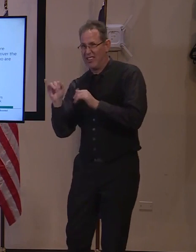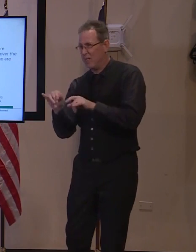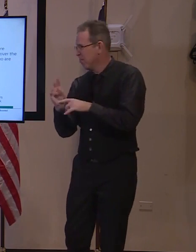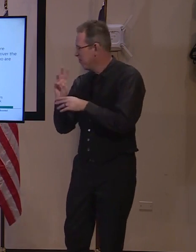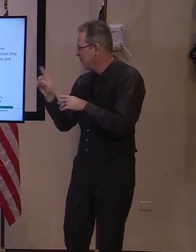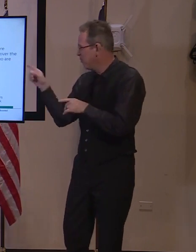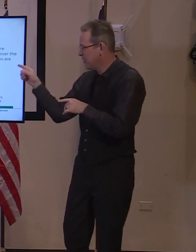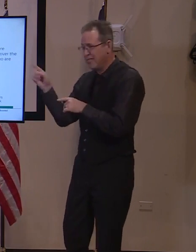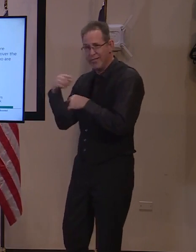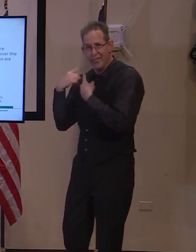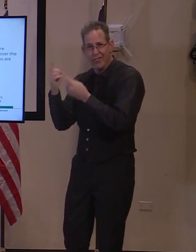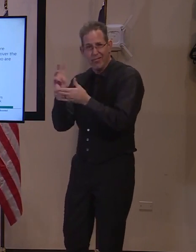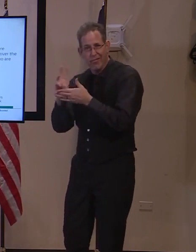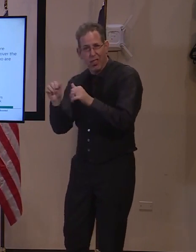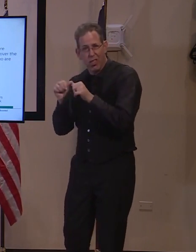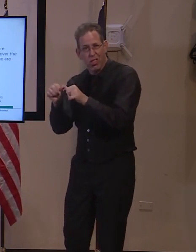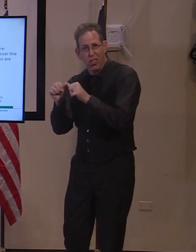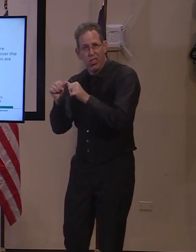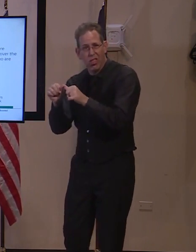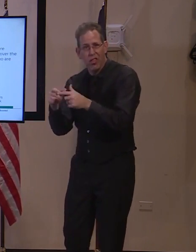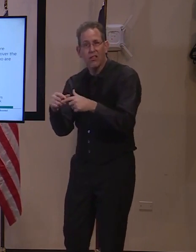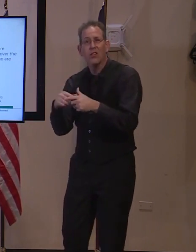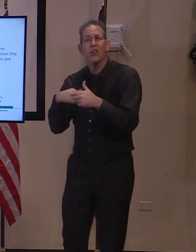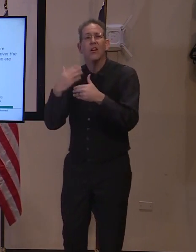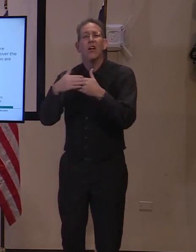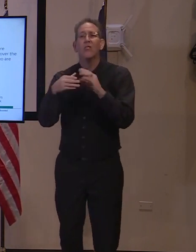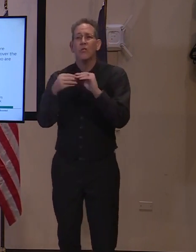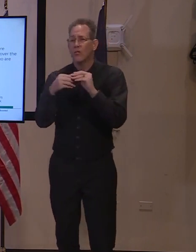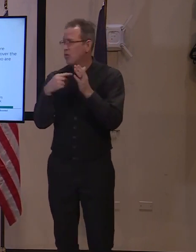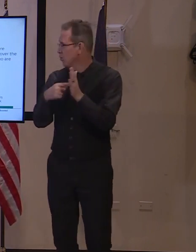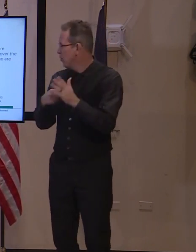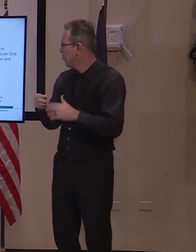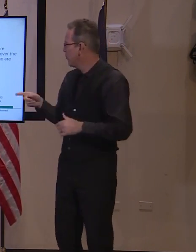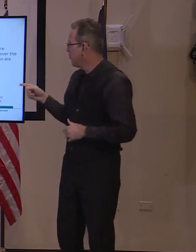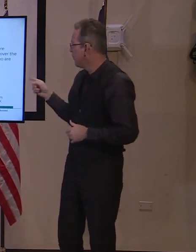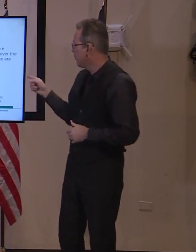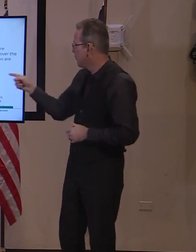see a comparable analysis, but looking at fatalities again. This is looking at